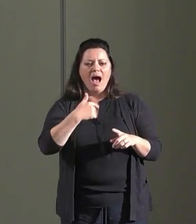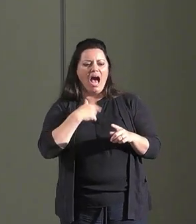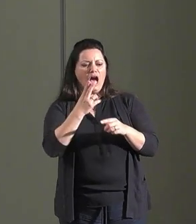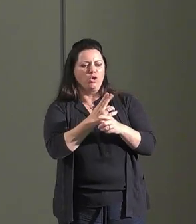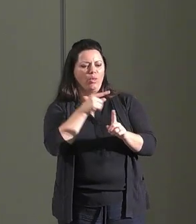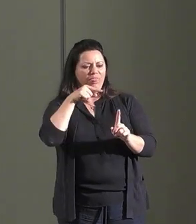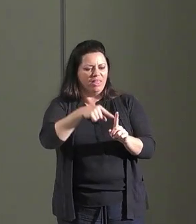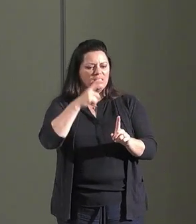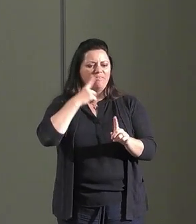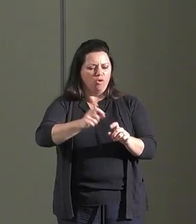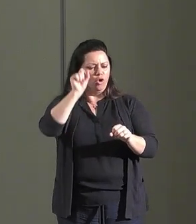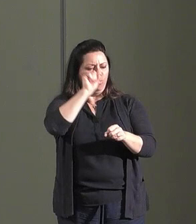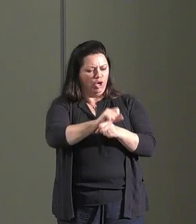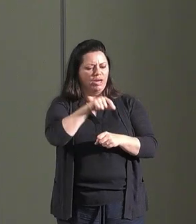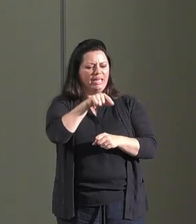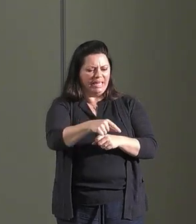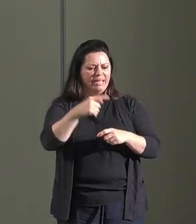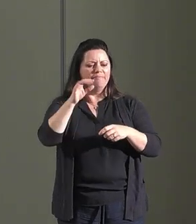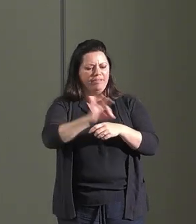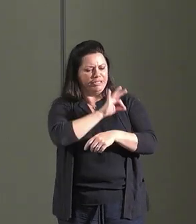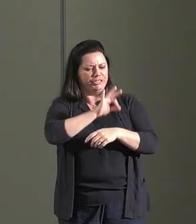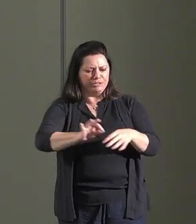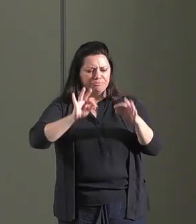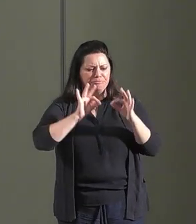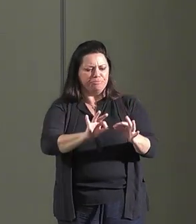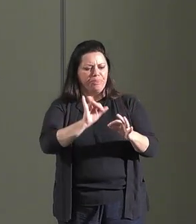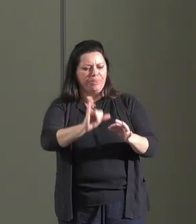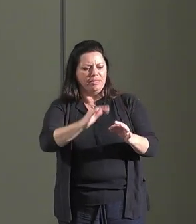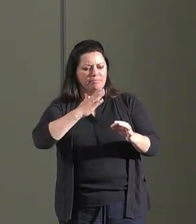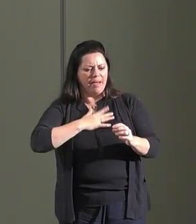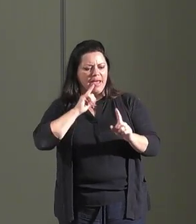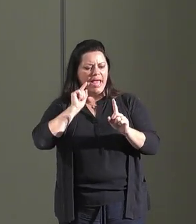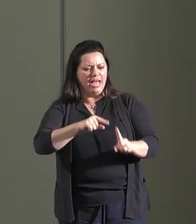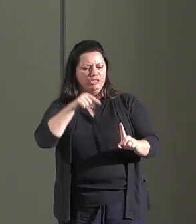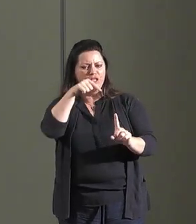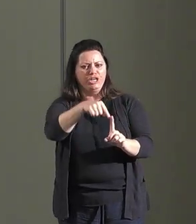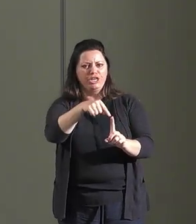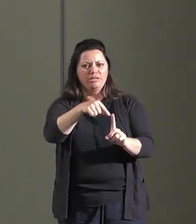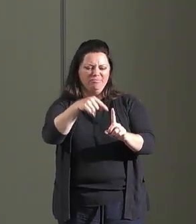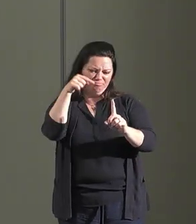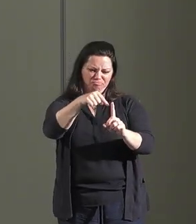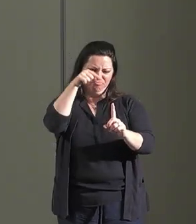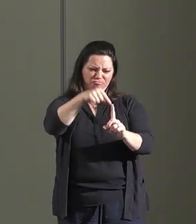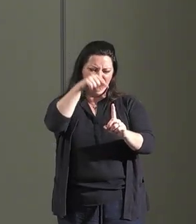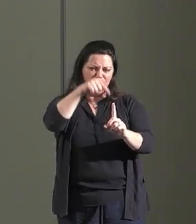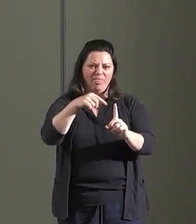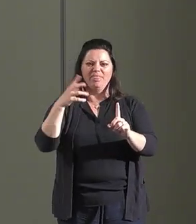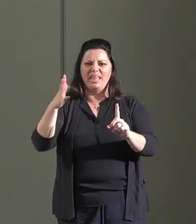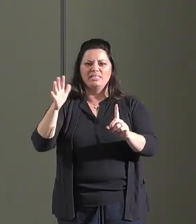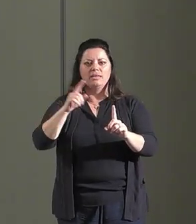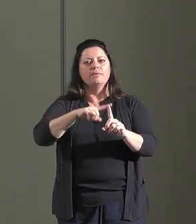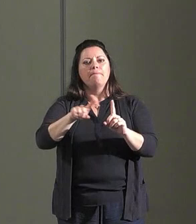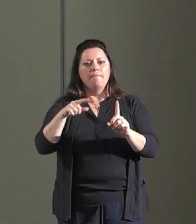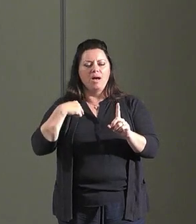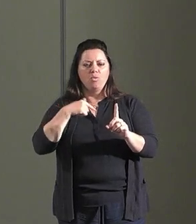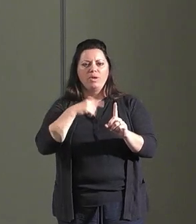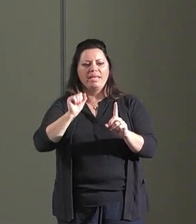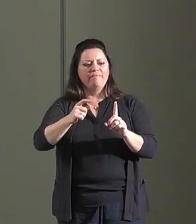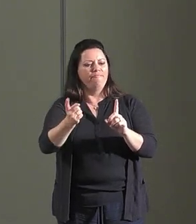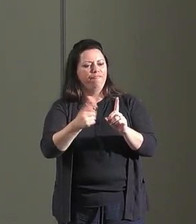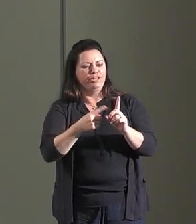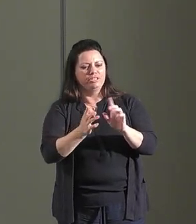was functional. And this is -- it is coming at it like let's go in and pull out the concerns first.